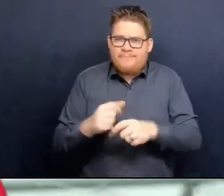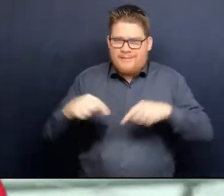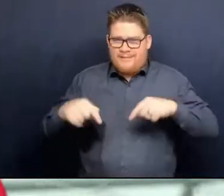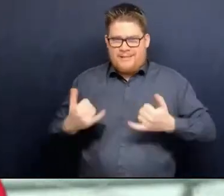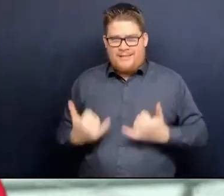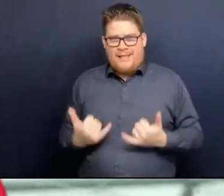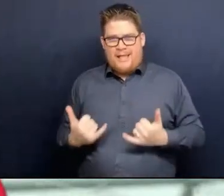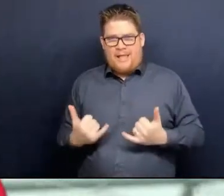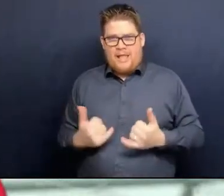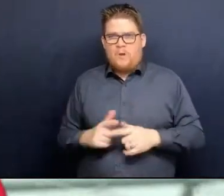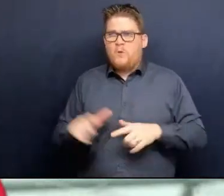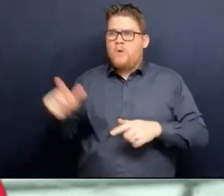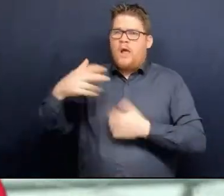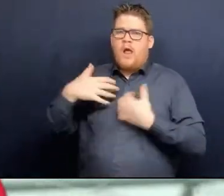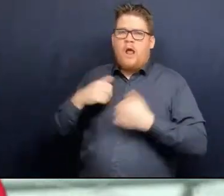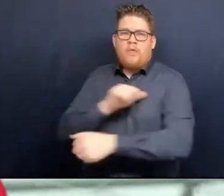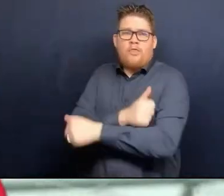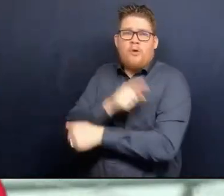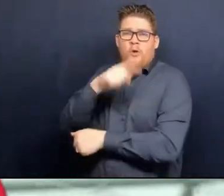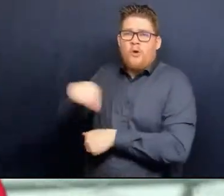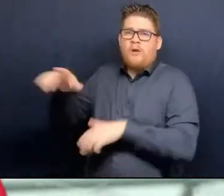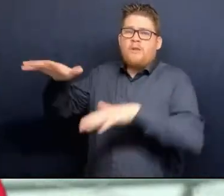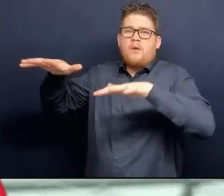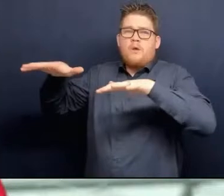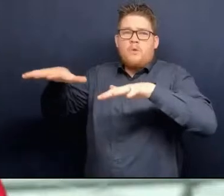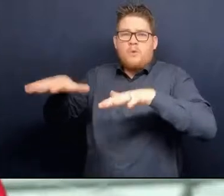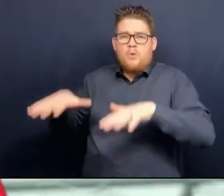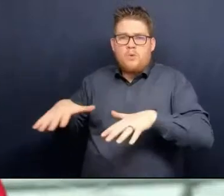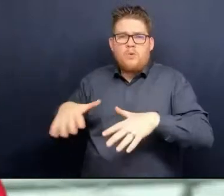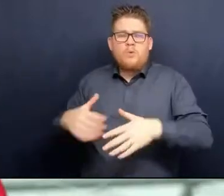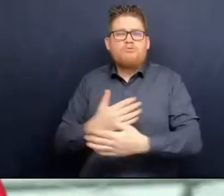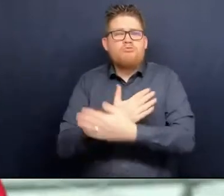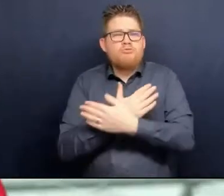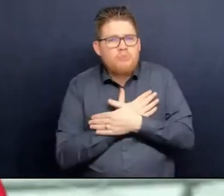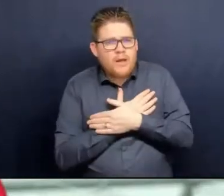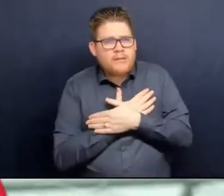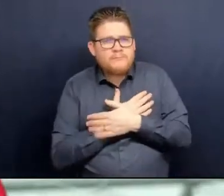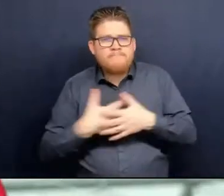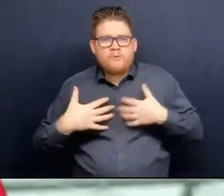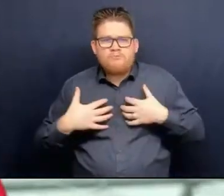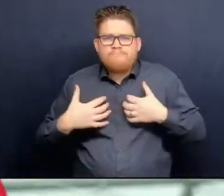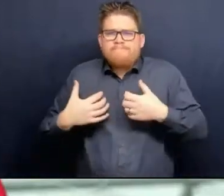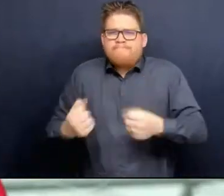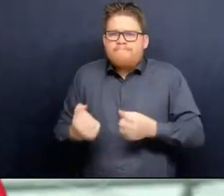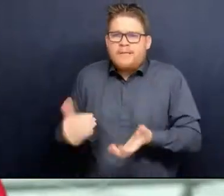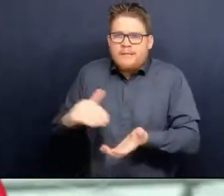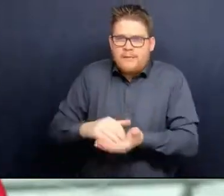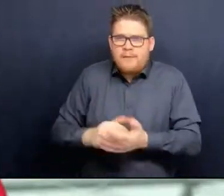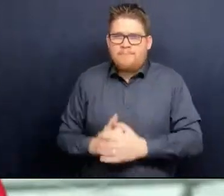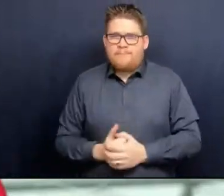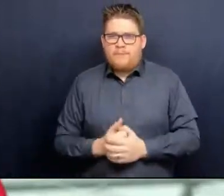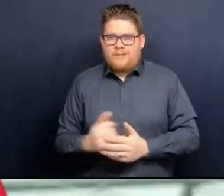healthcare system, our healthcare workers and for everybody else who's been tired through all this. So that's why